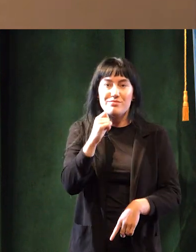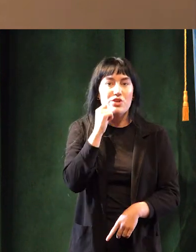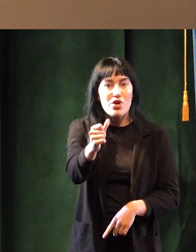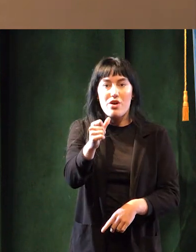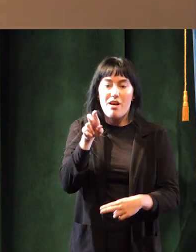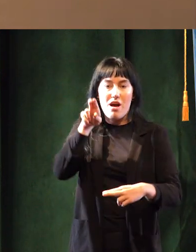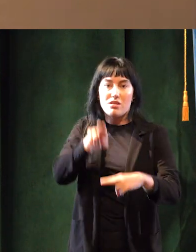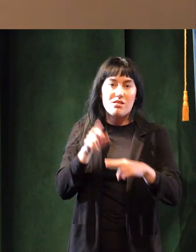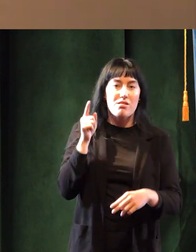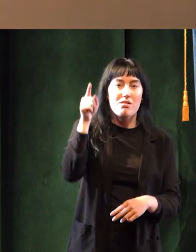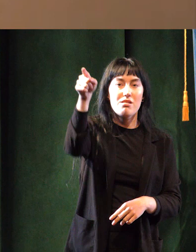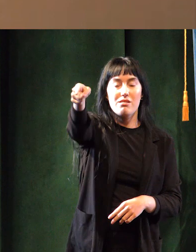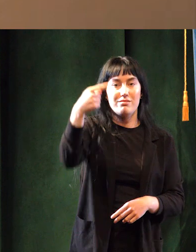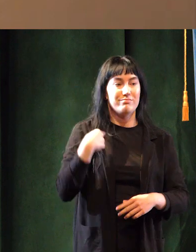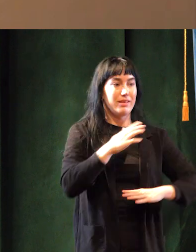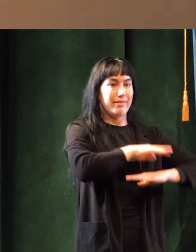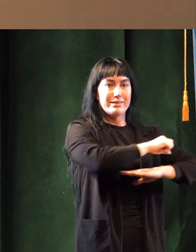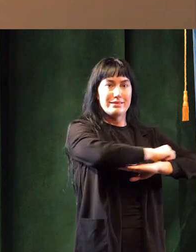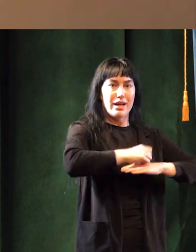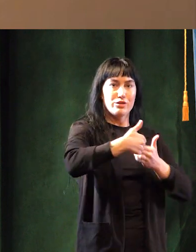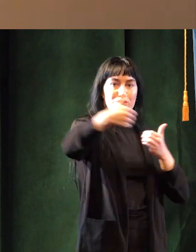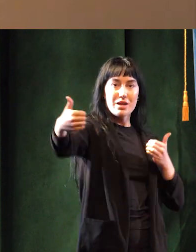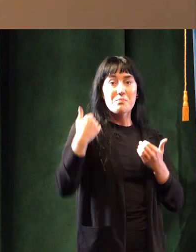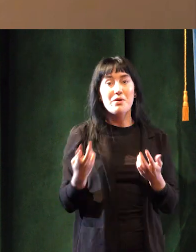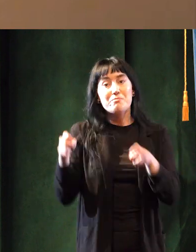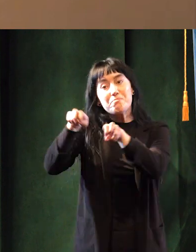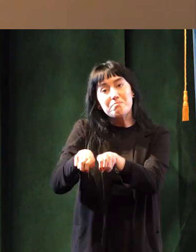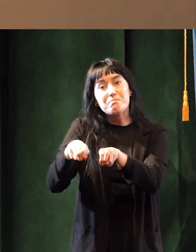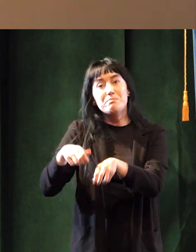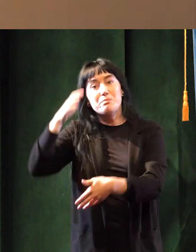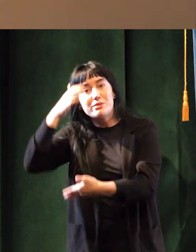seated way back in the balcony you get to sit next to your son or two